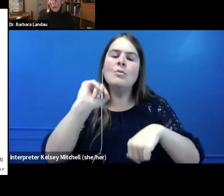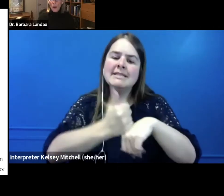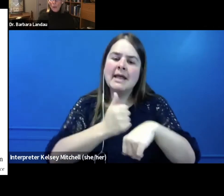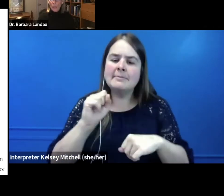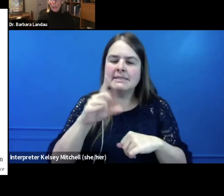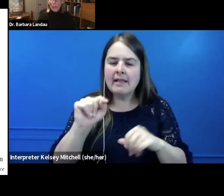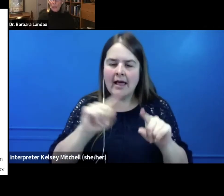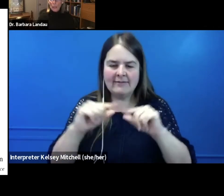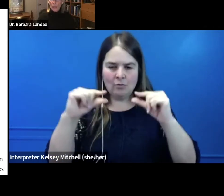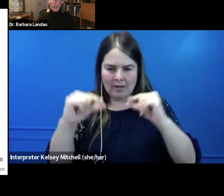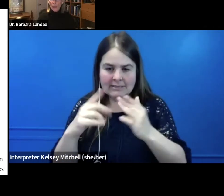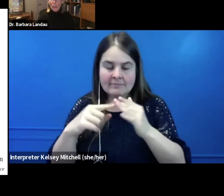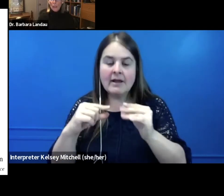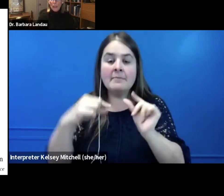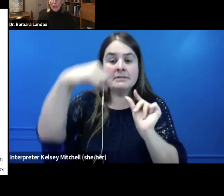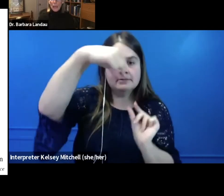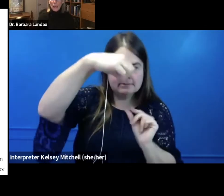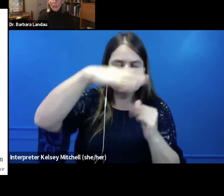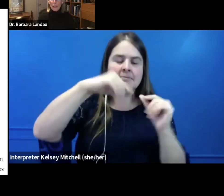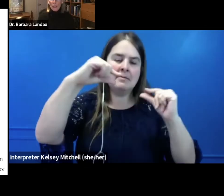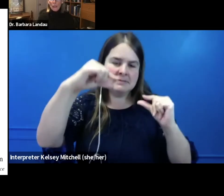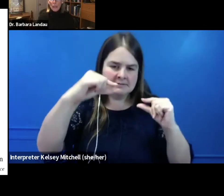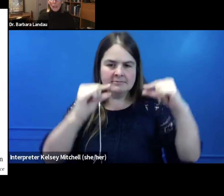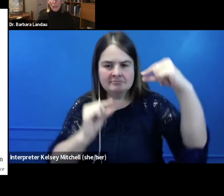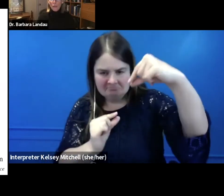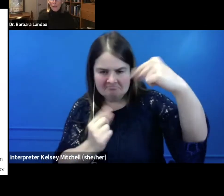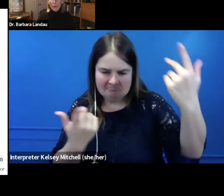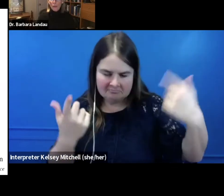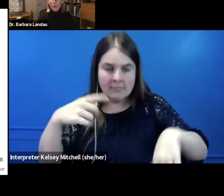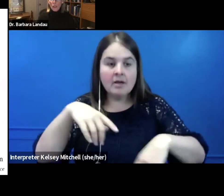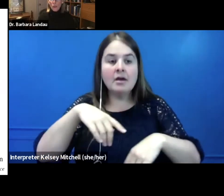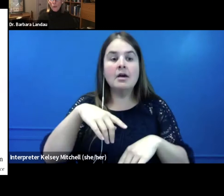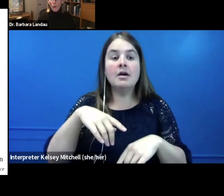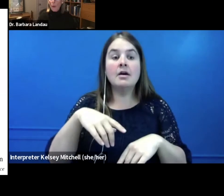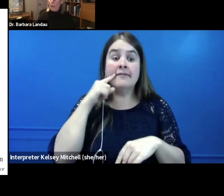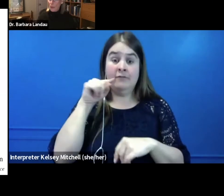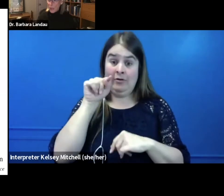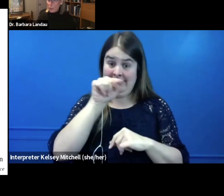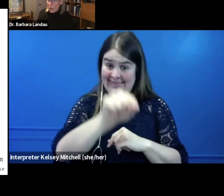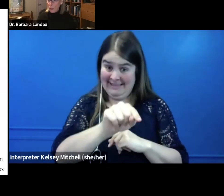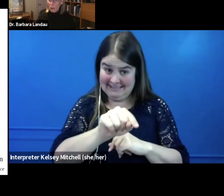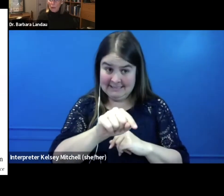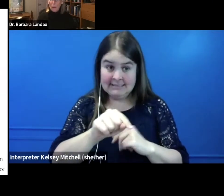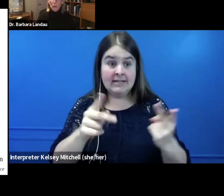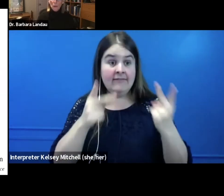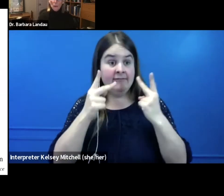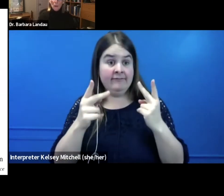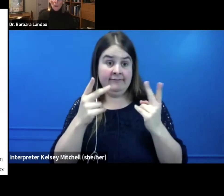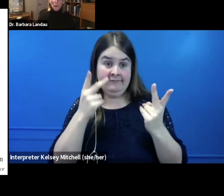obliques